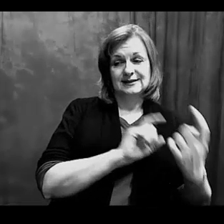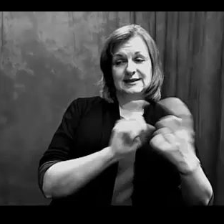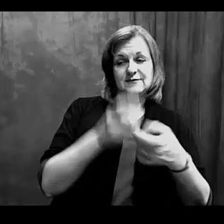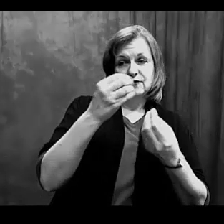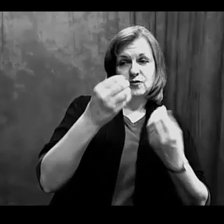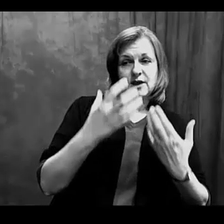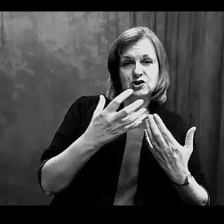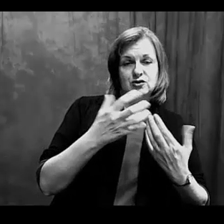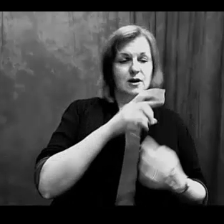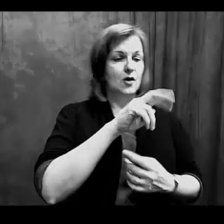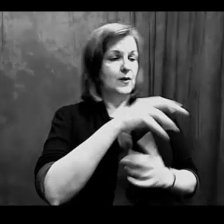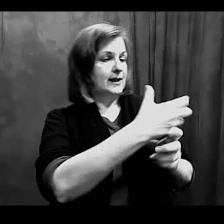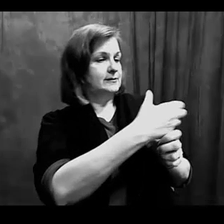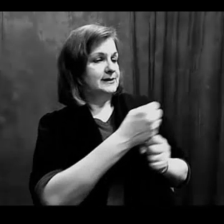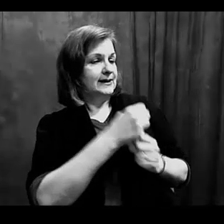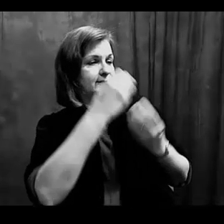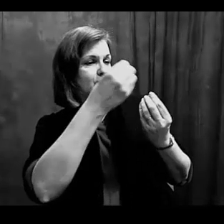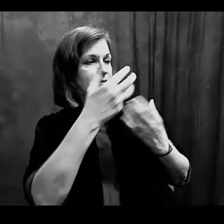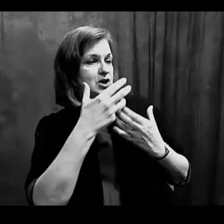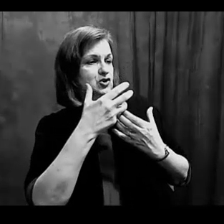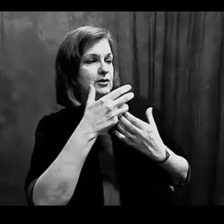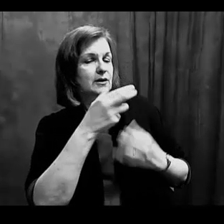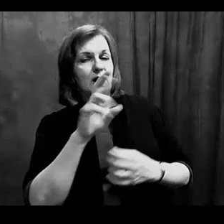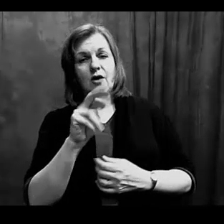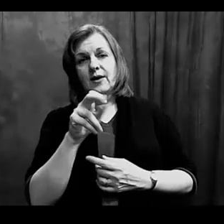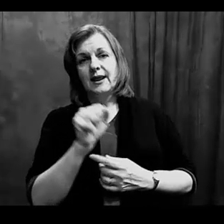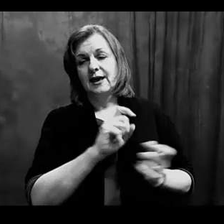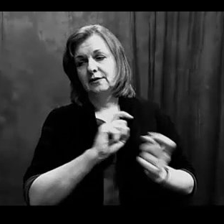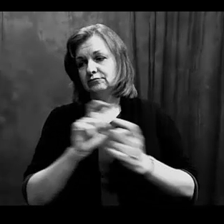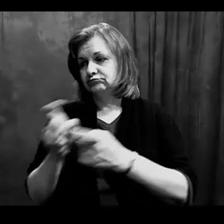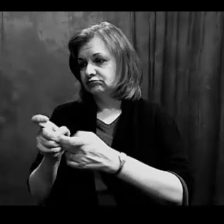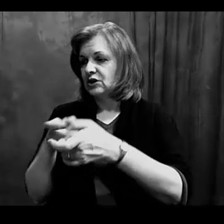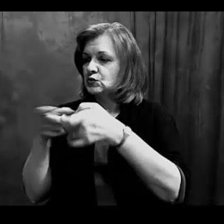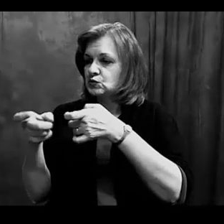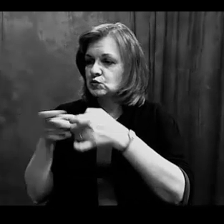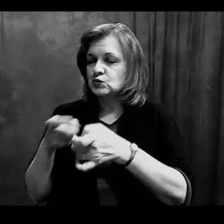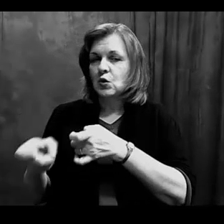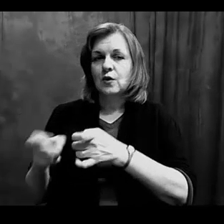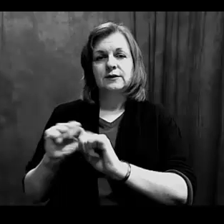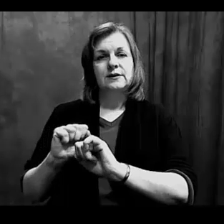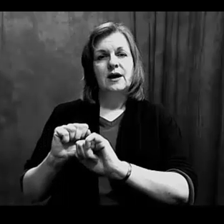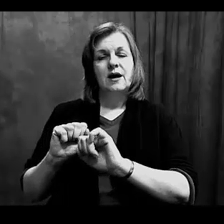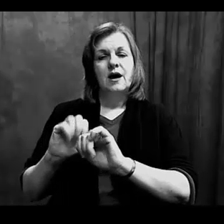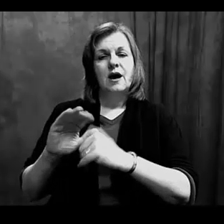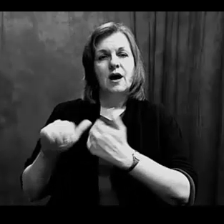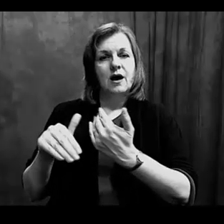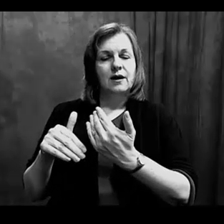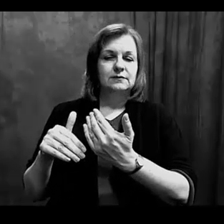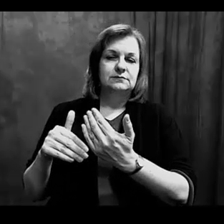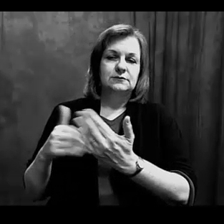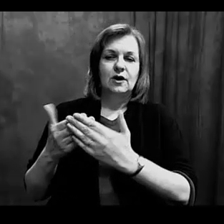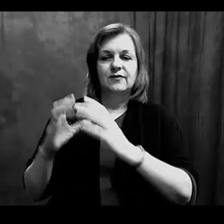DNA is your information unit stored in your nucleus